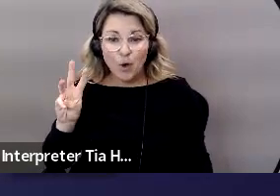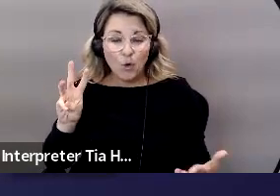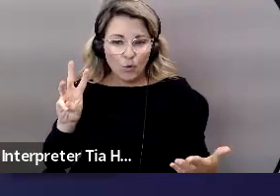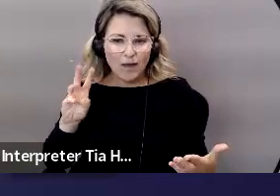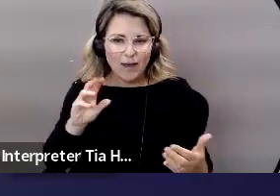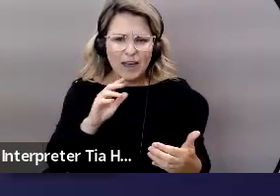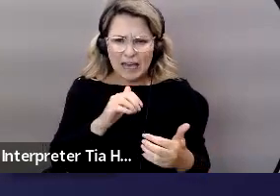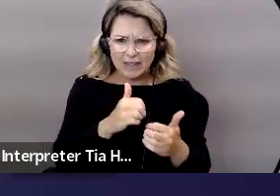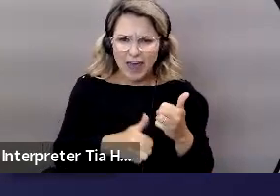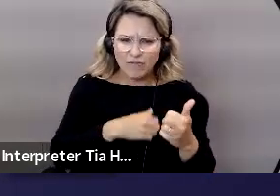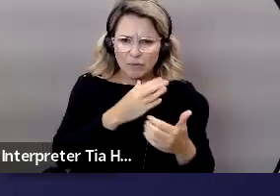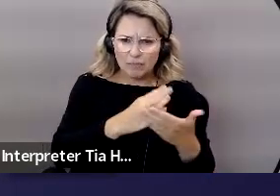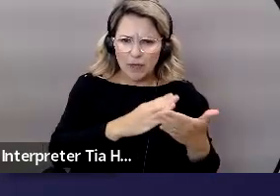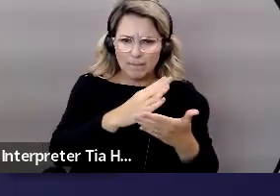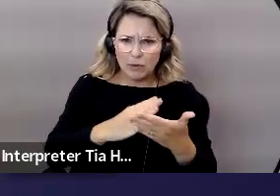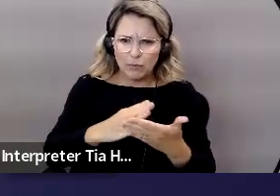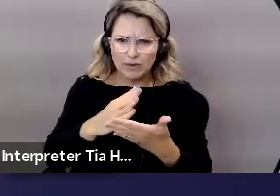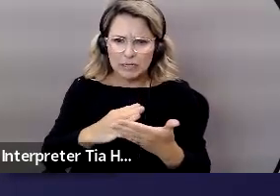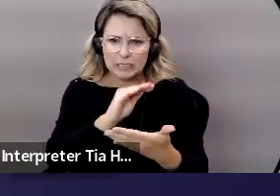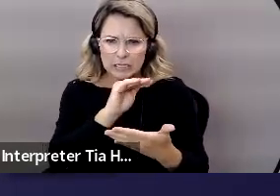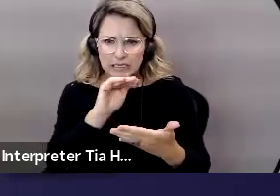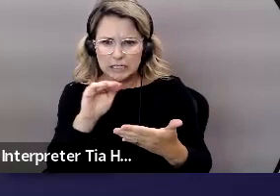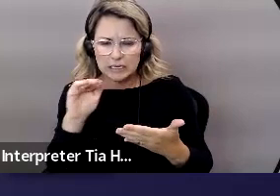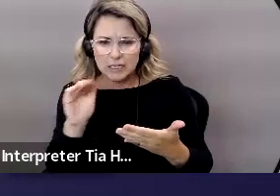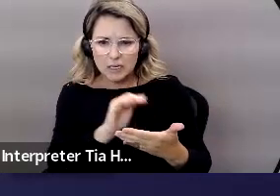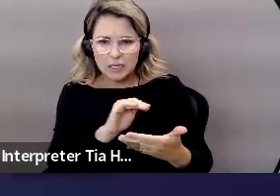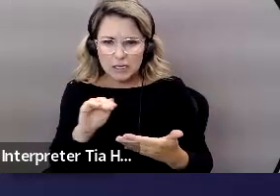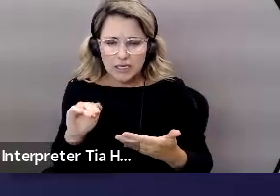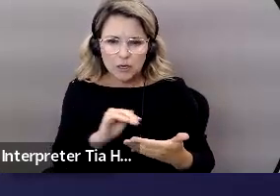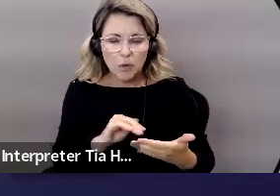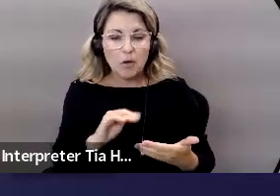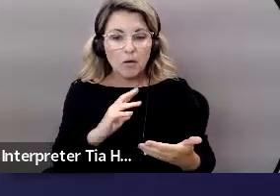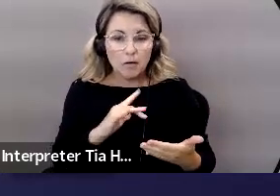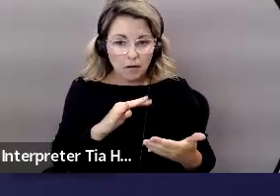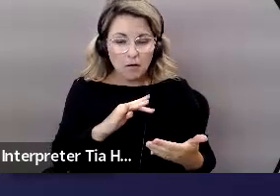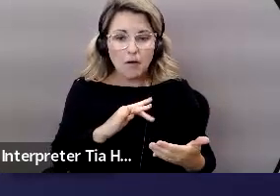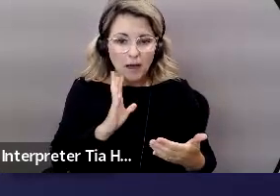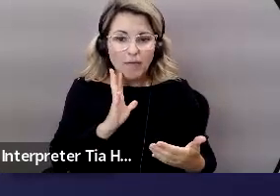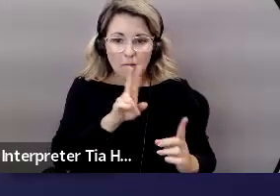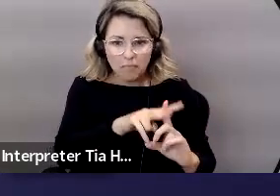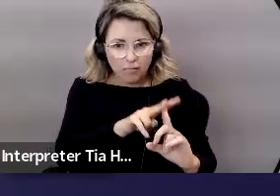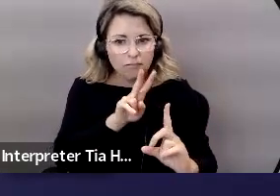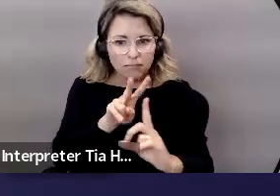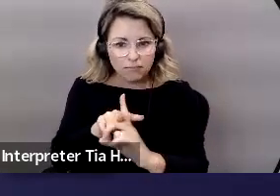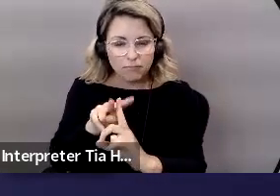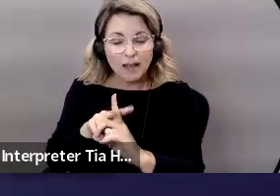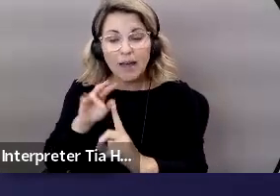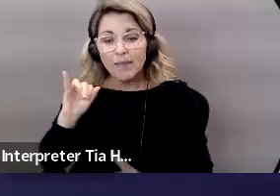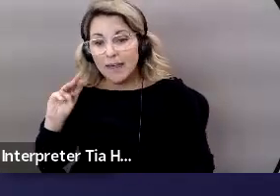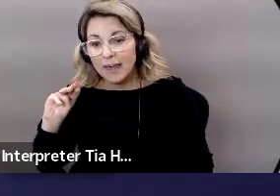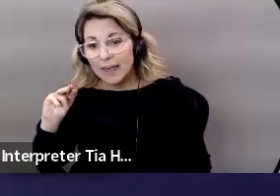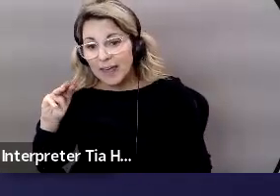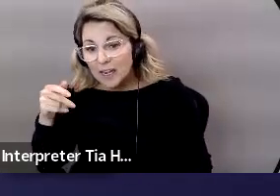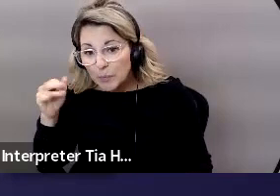the goals then flow into the inputs, which are our partners and our resources, the staff,